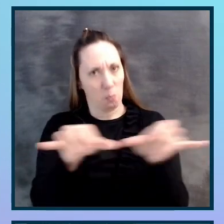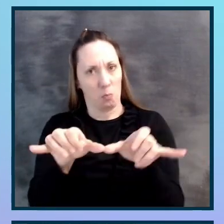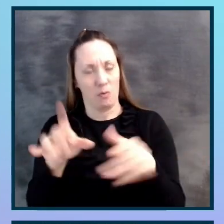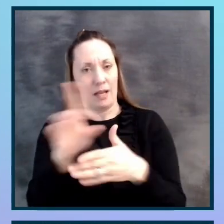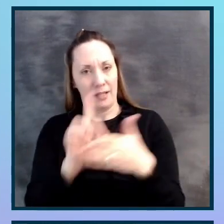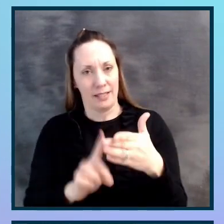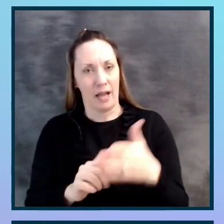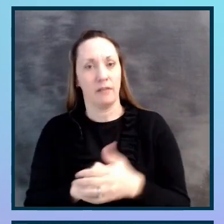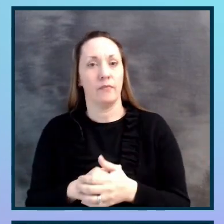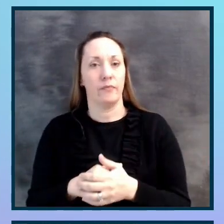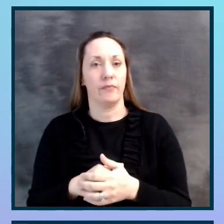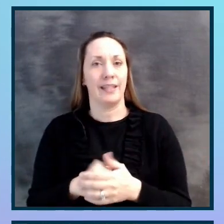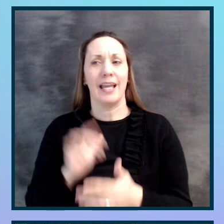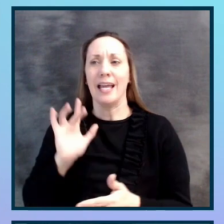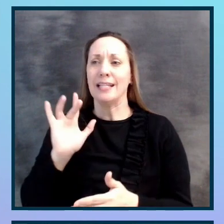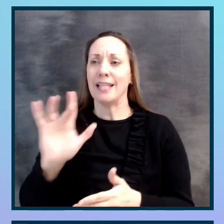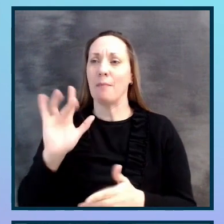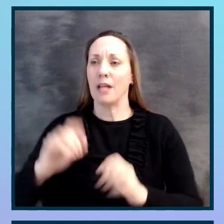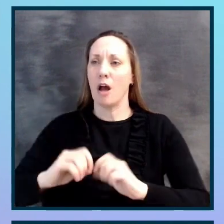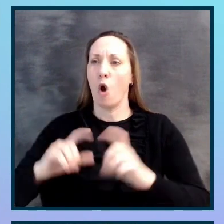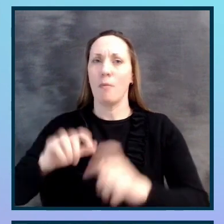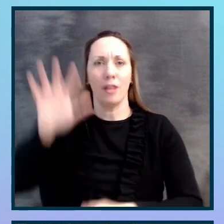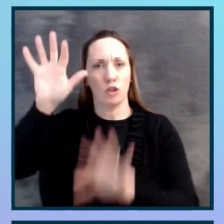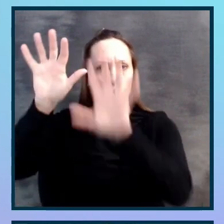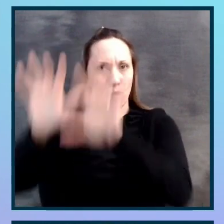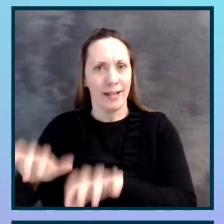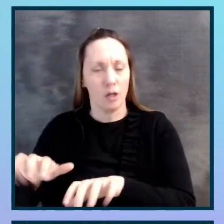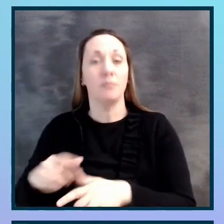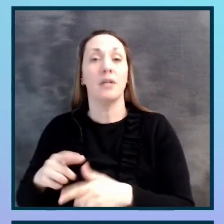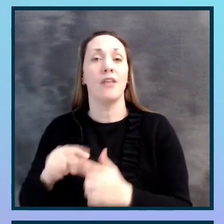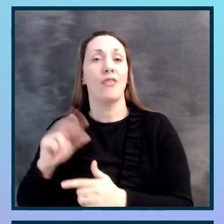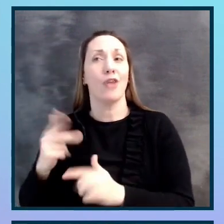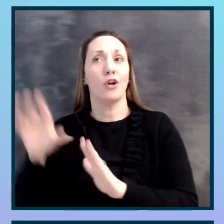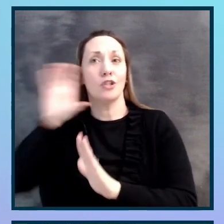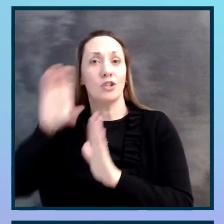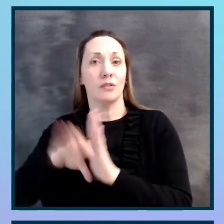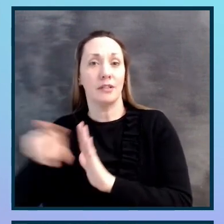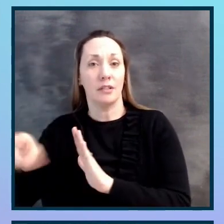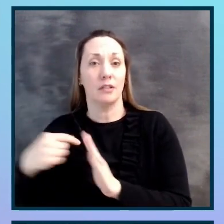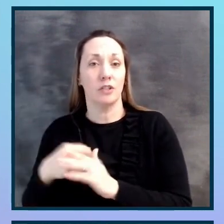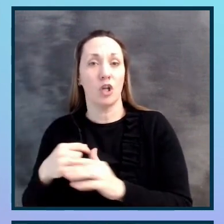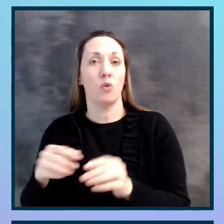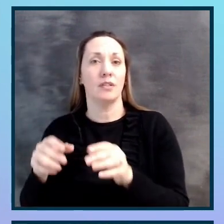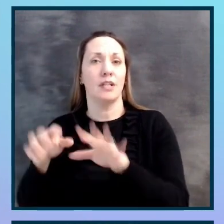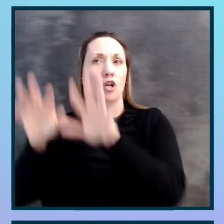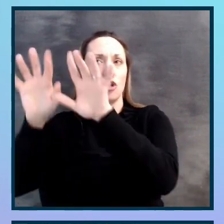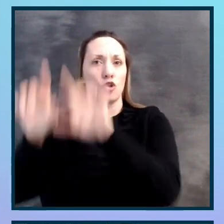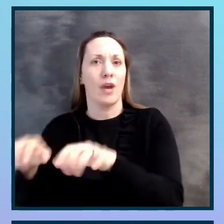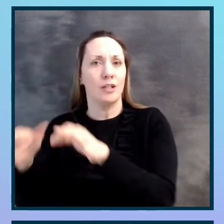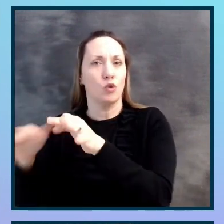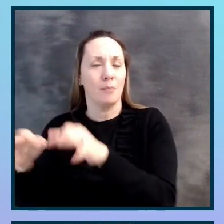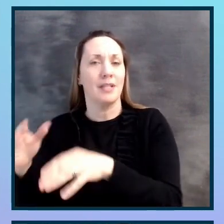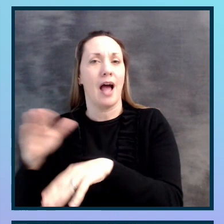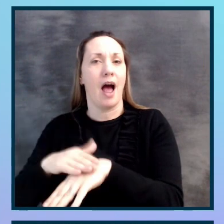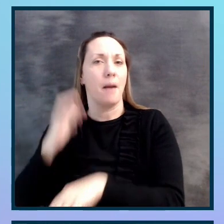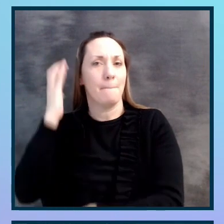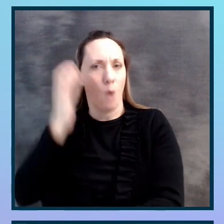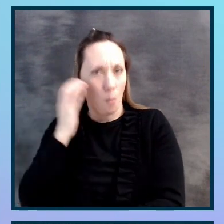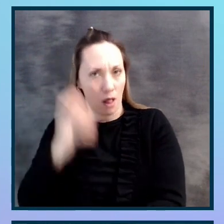Tapping this opens the transcript and the third screenshot shows the expanded transcript on mobile. I also wanna call out that for mobile,